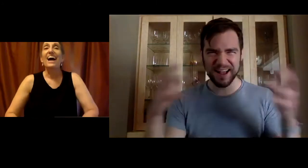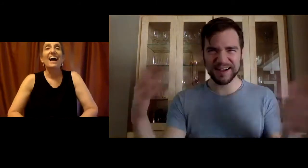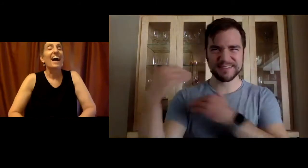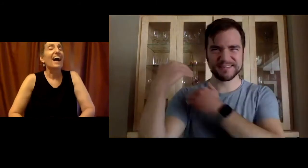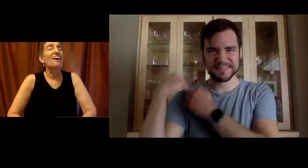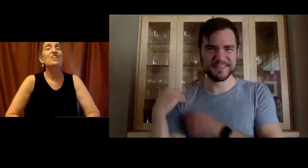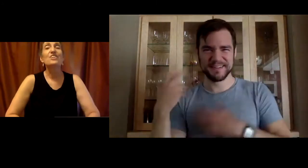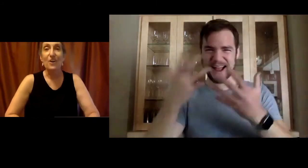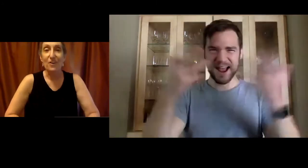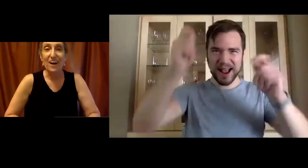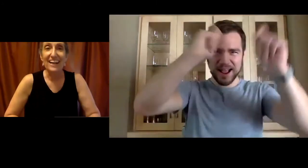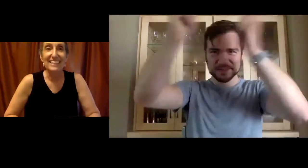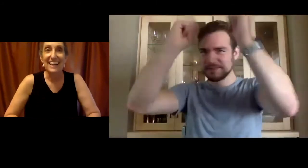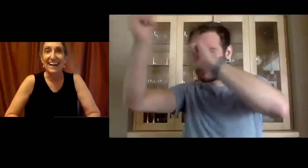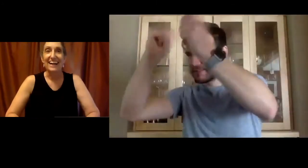I have no idea.